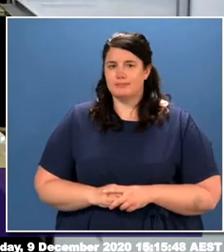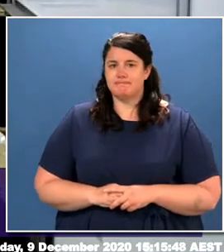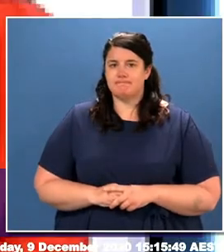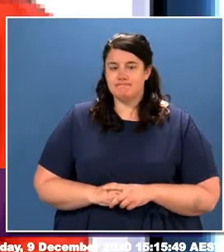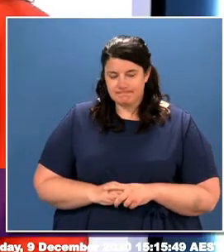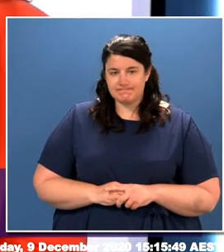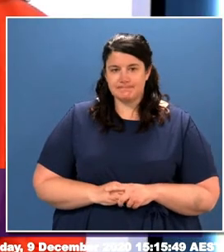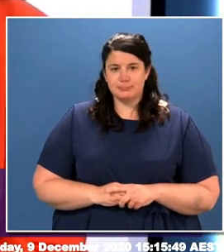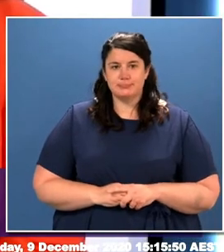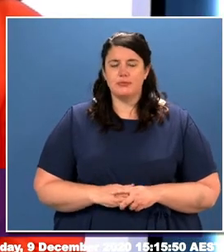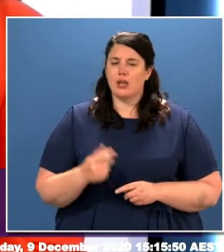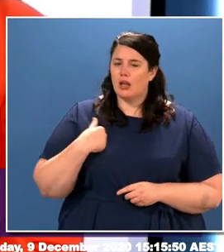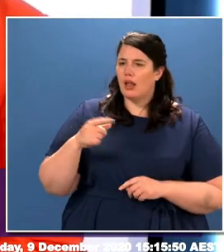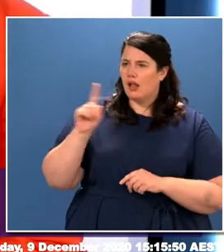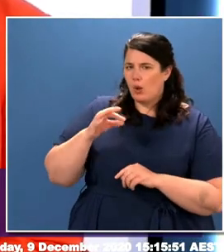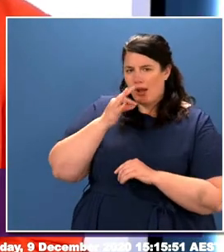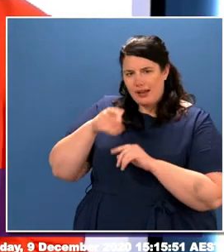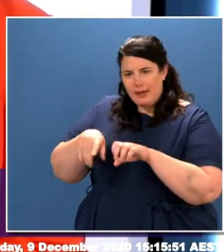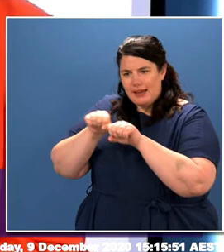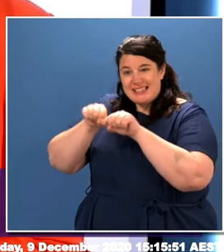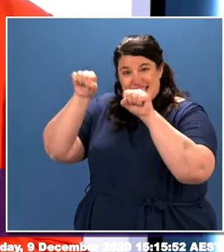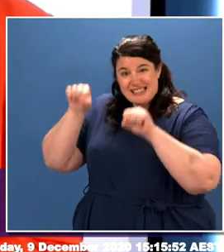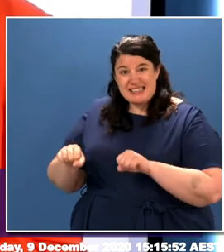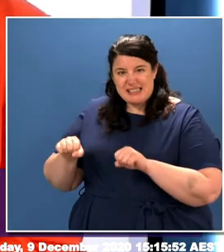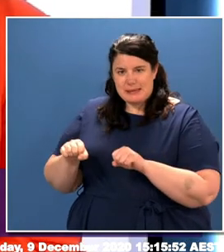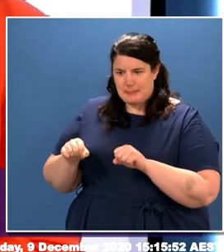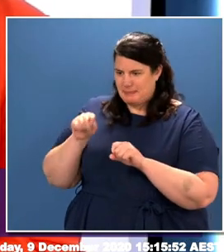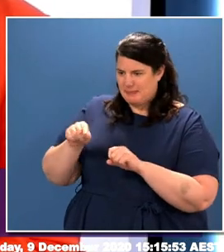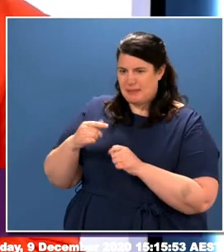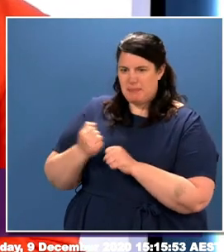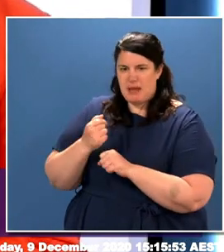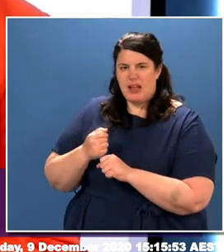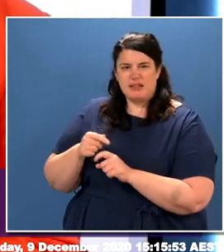that you found can give rise to exploitation, violence and abuse?